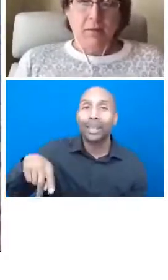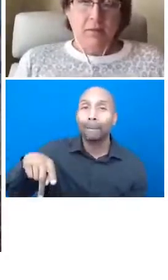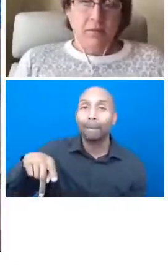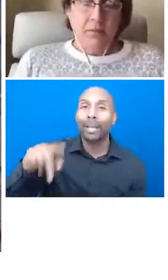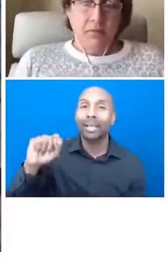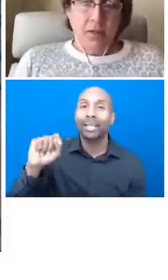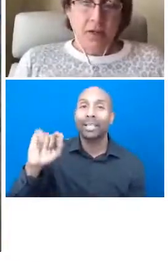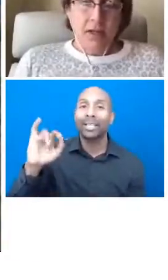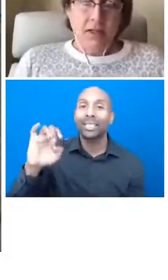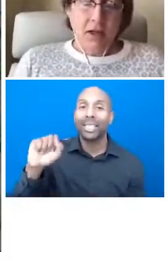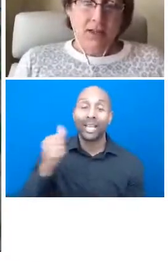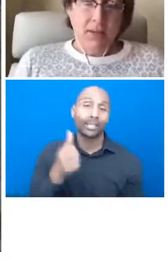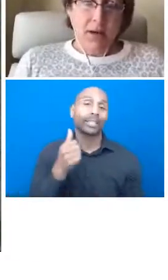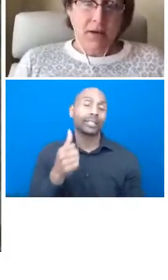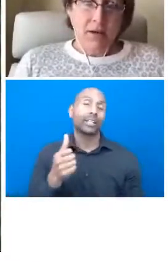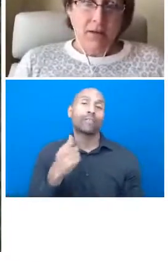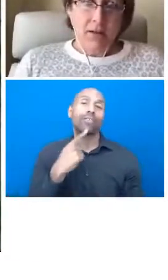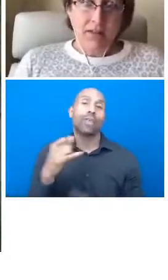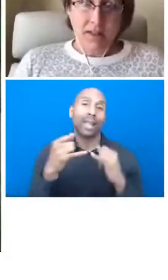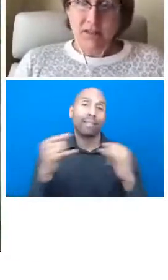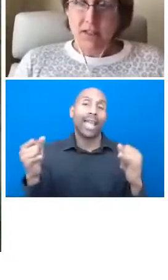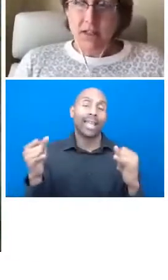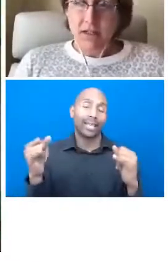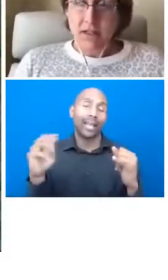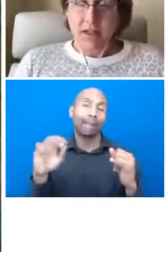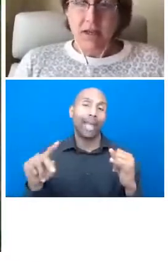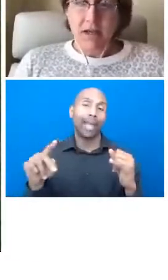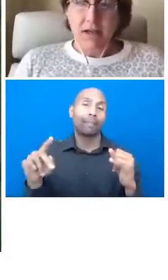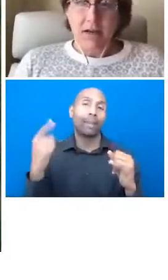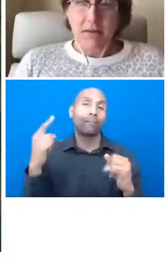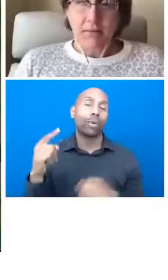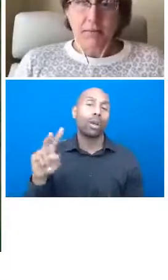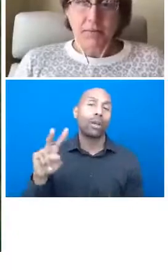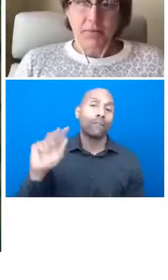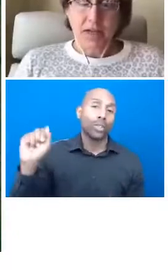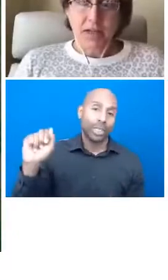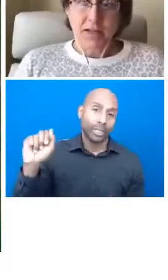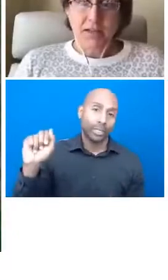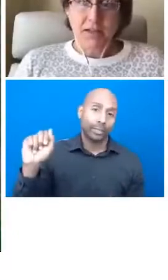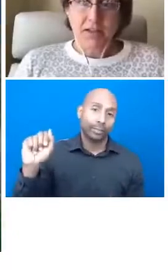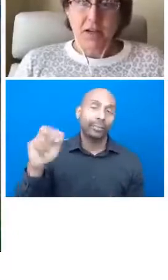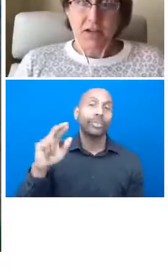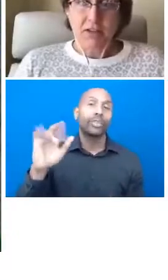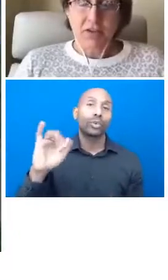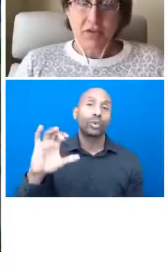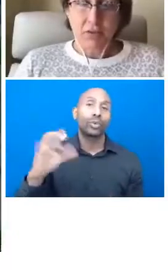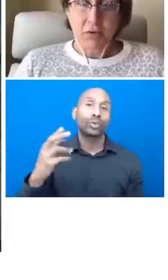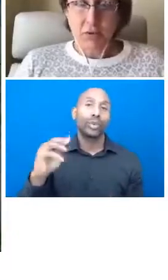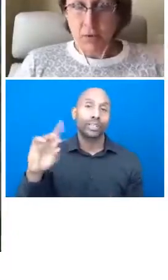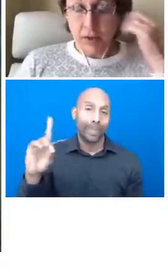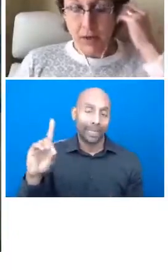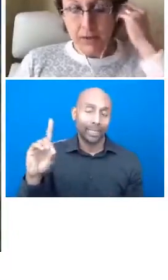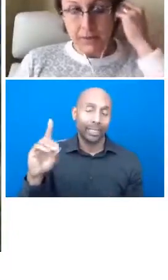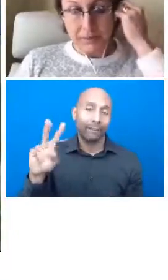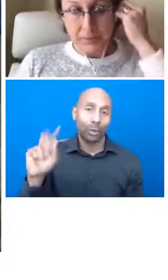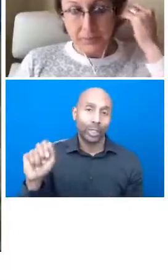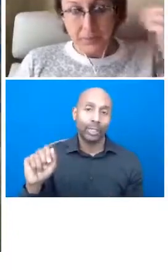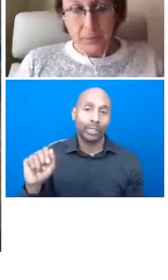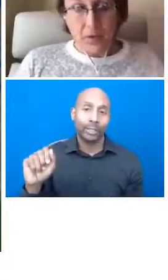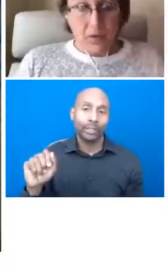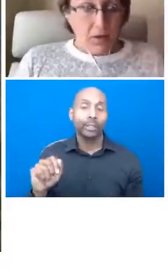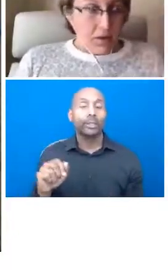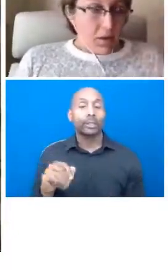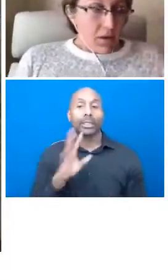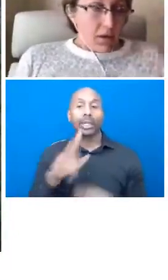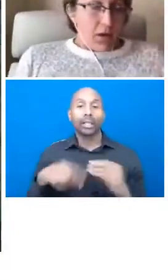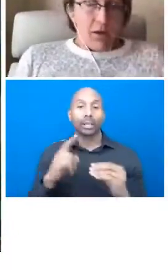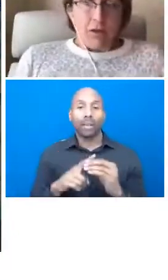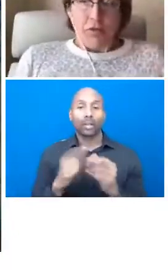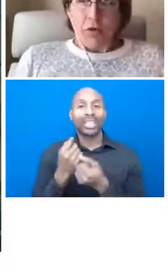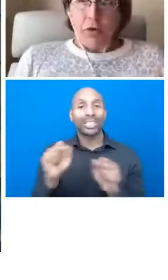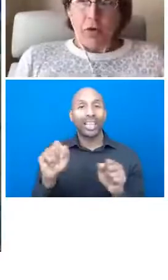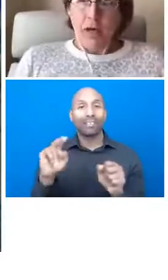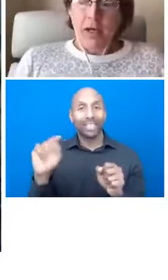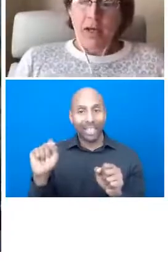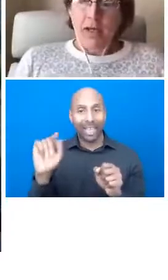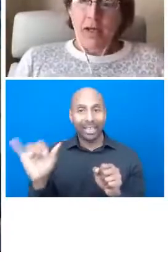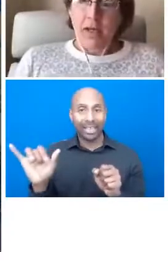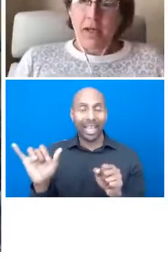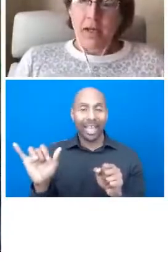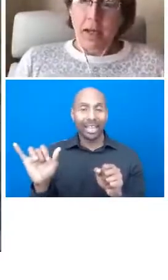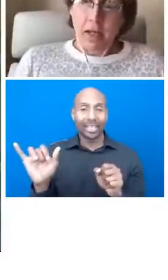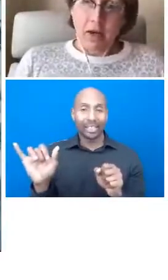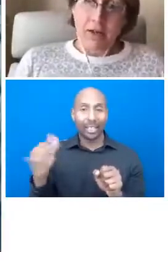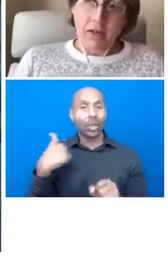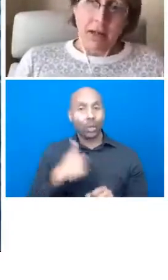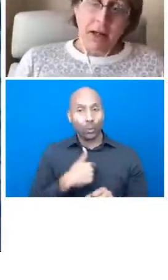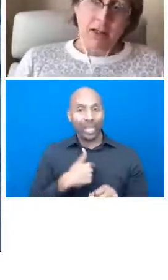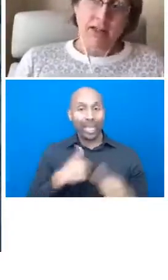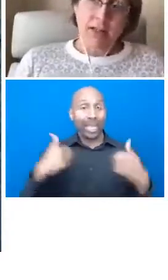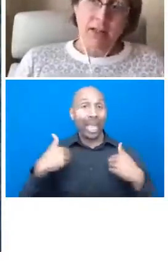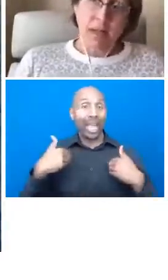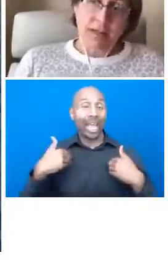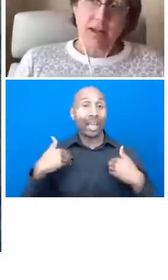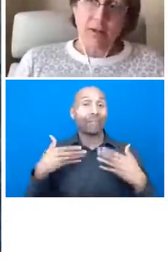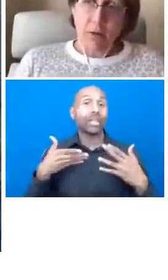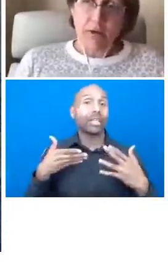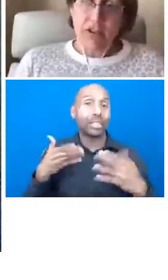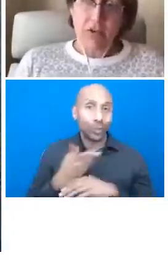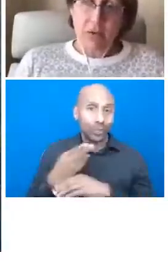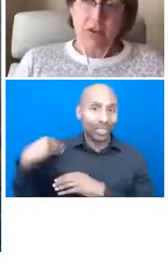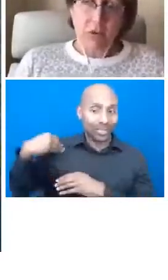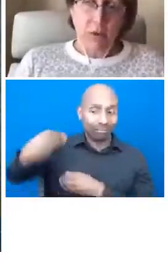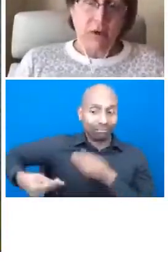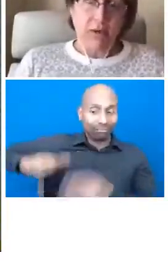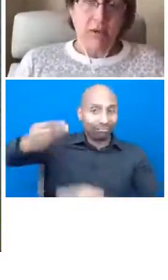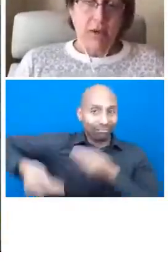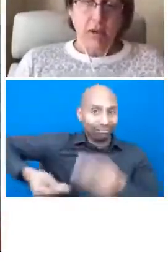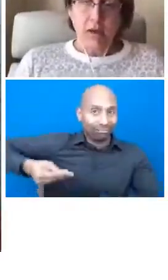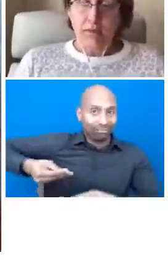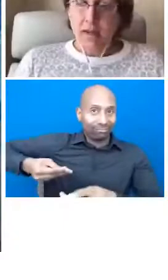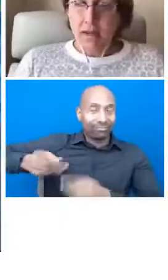It talks about the safety net that is given to us through inherited, generational wealth.